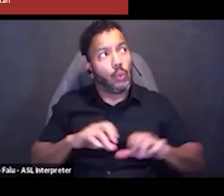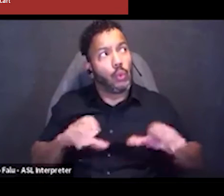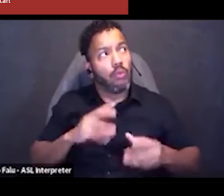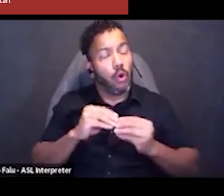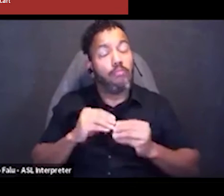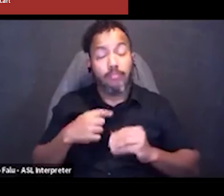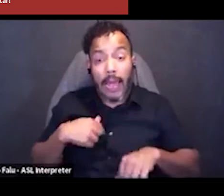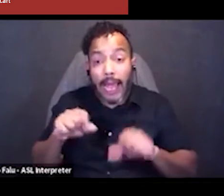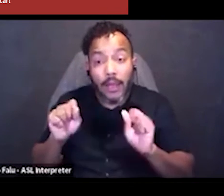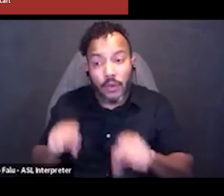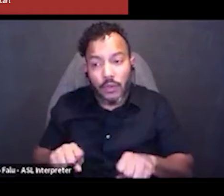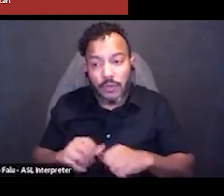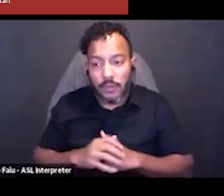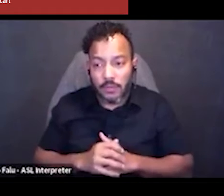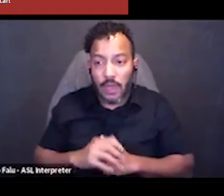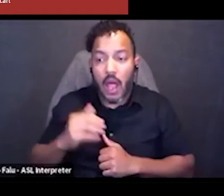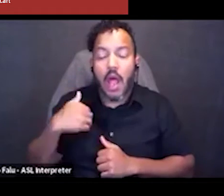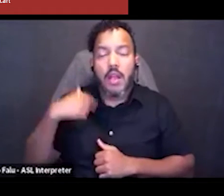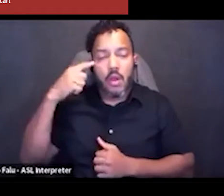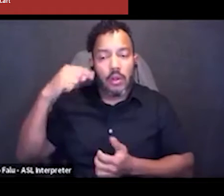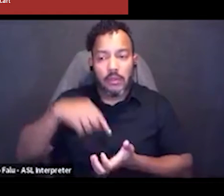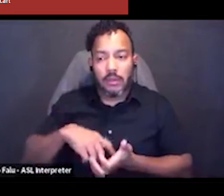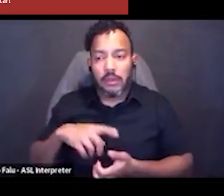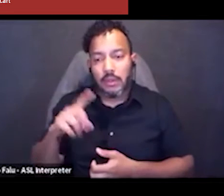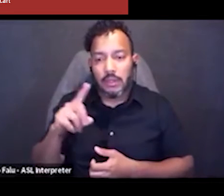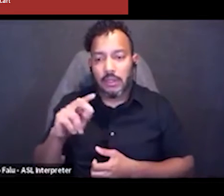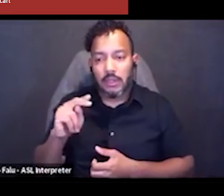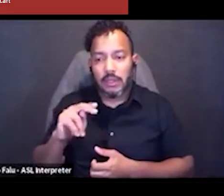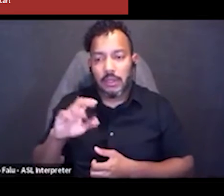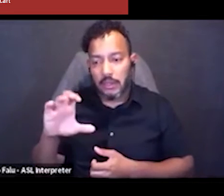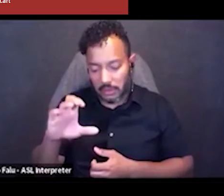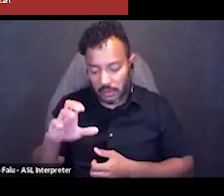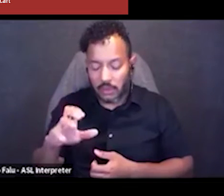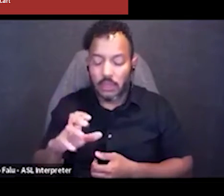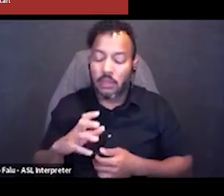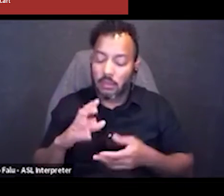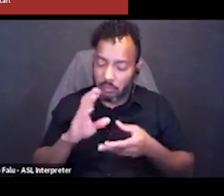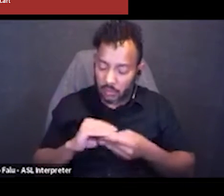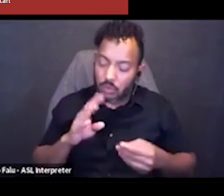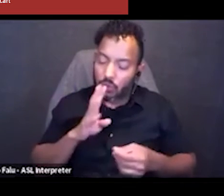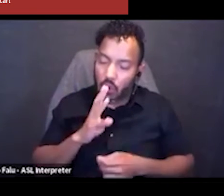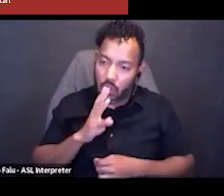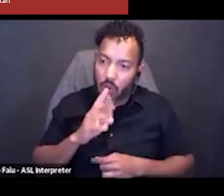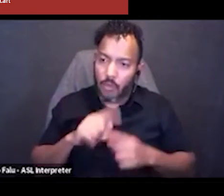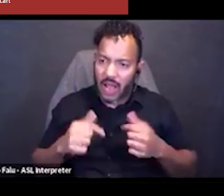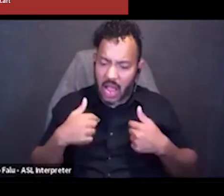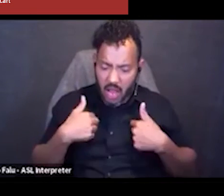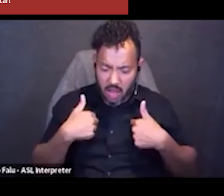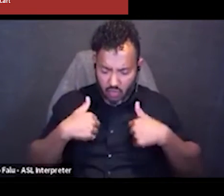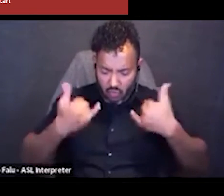I know this is the DNC talk but I'm actually quite neutral where I am in terms of where